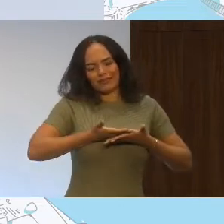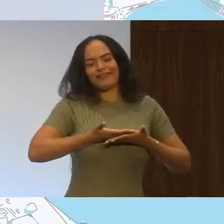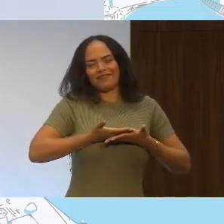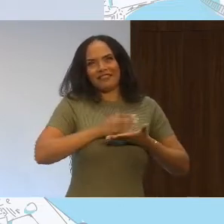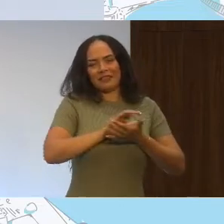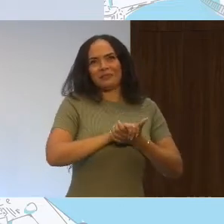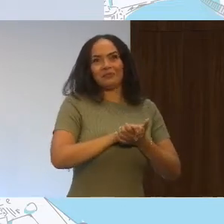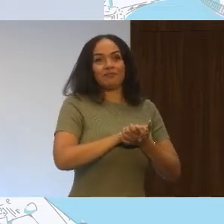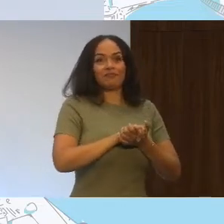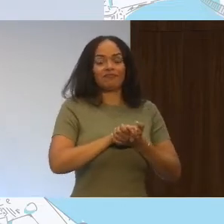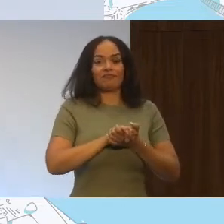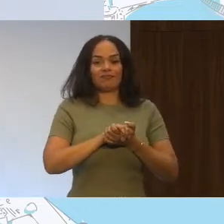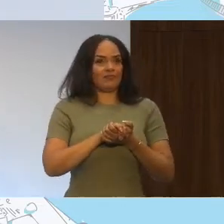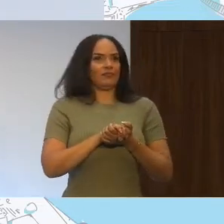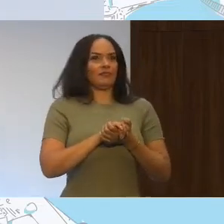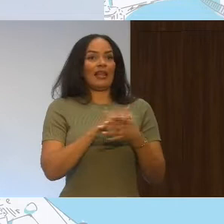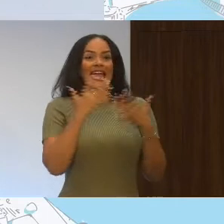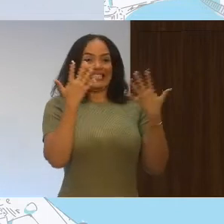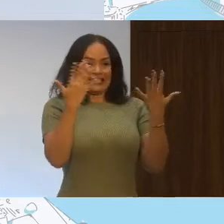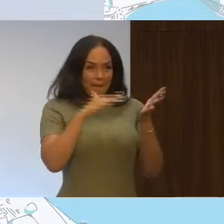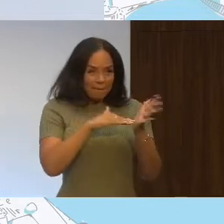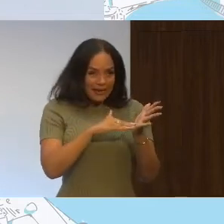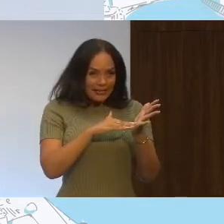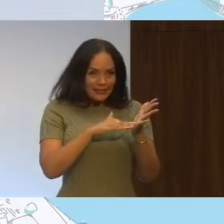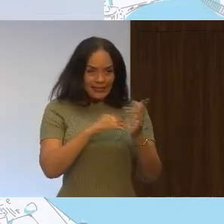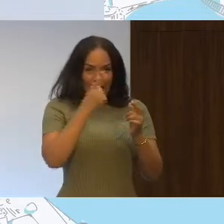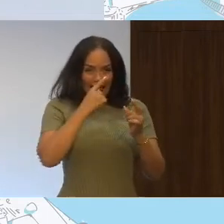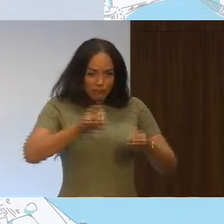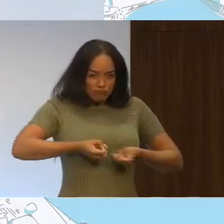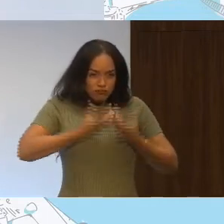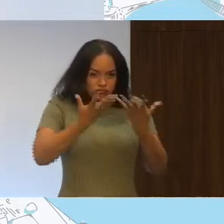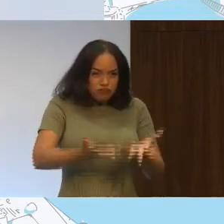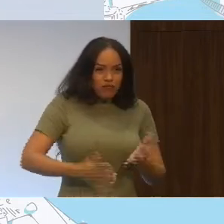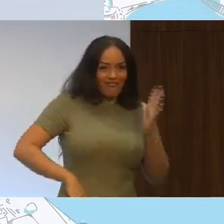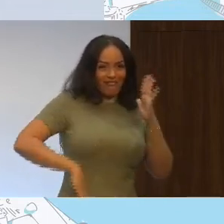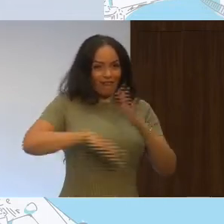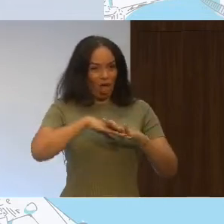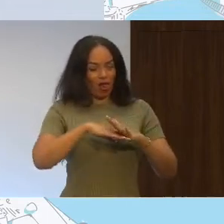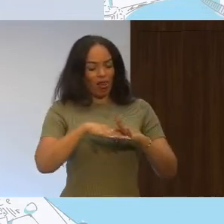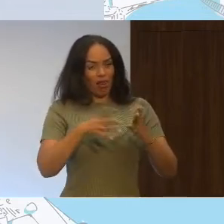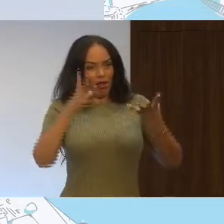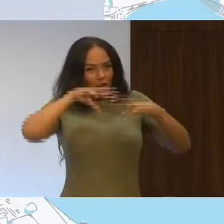in 10 minutes. It's impossible to convey the multifaceted and complex, interlocking elements